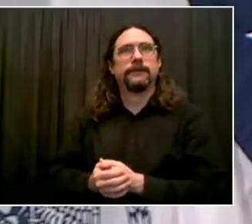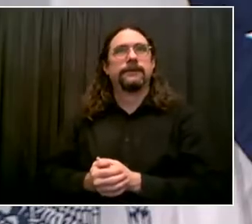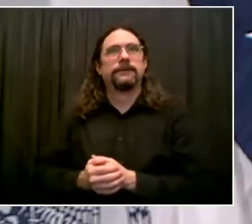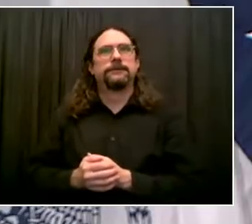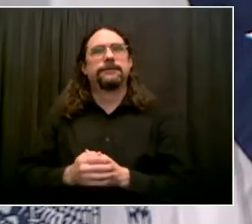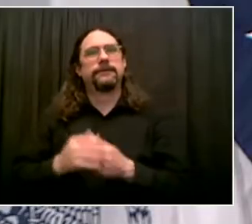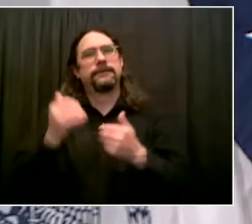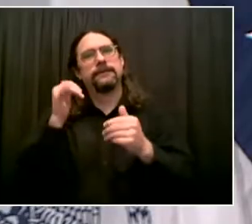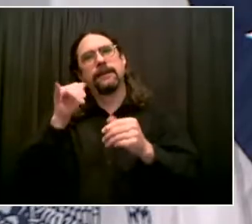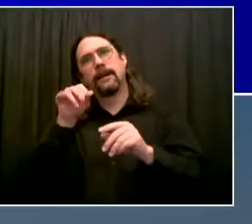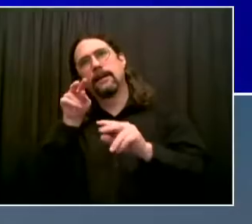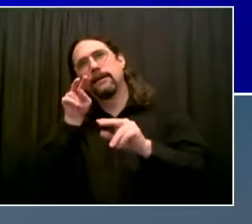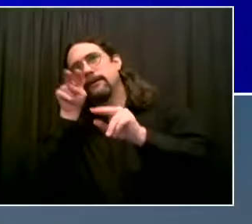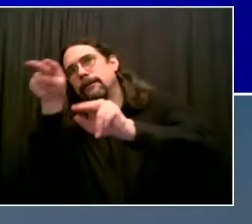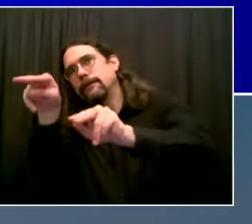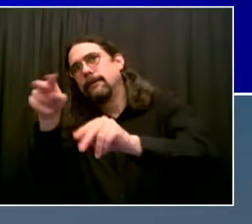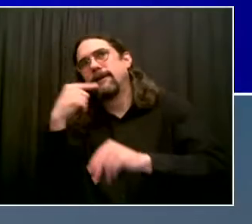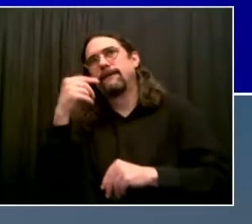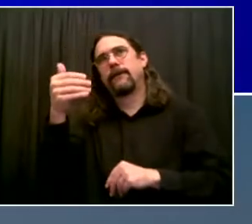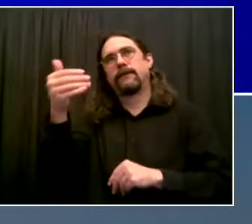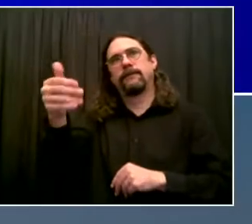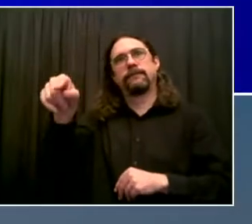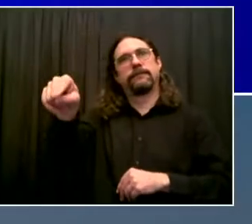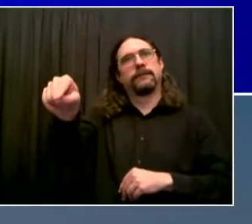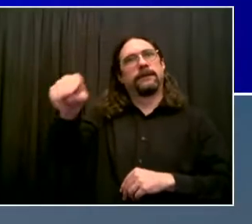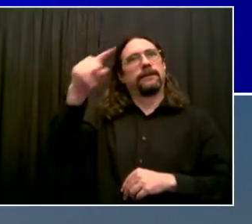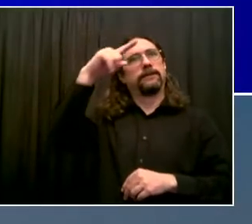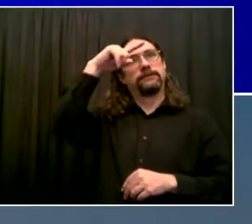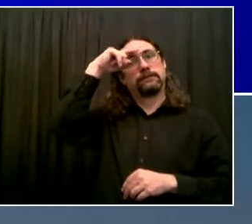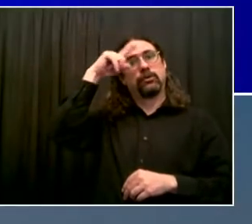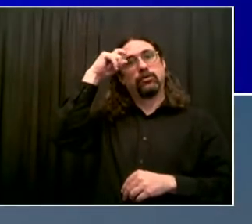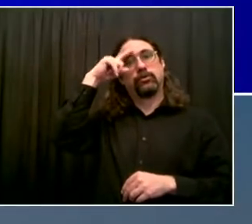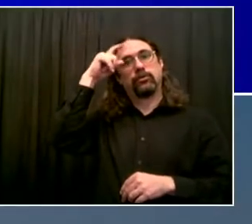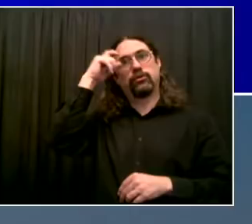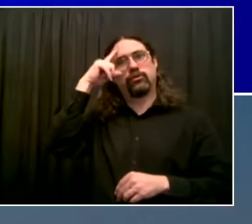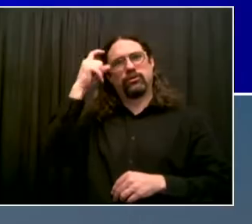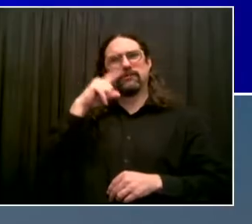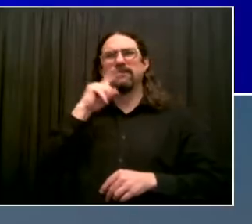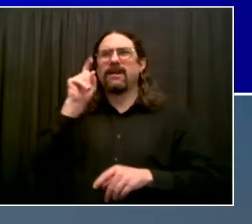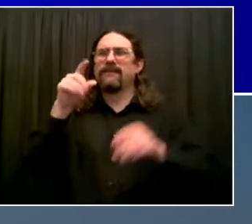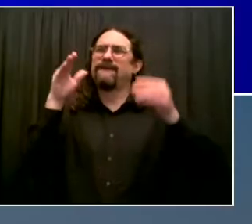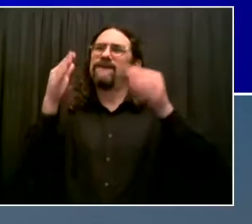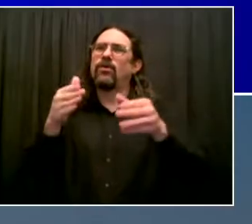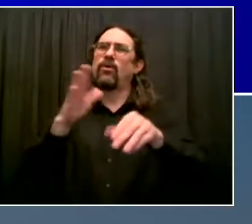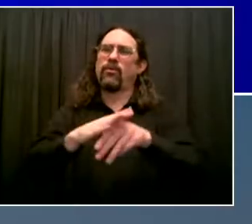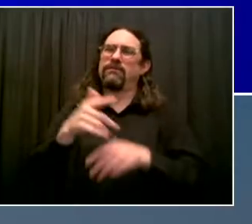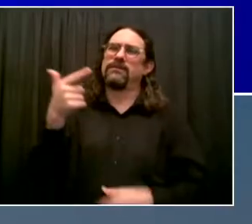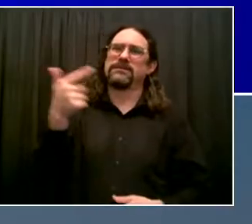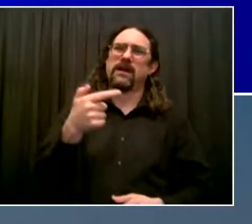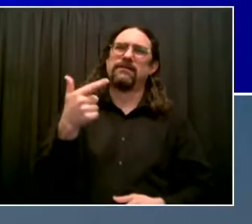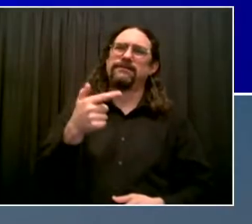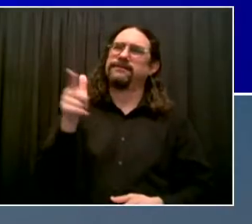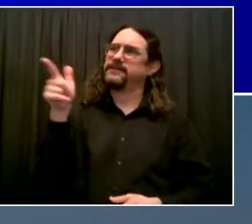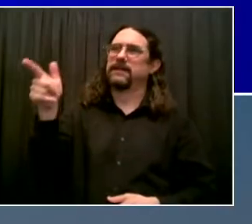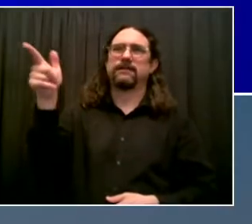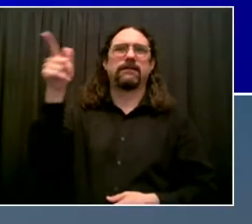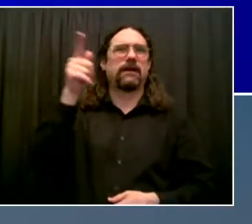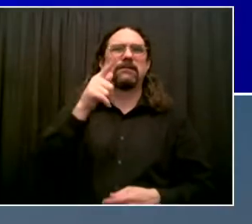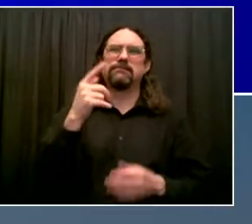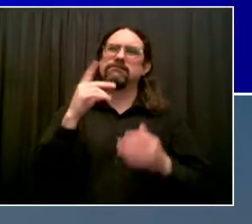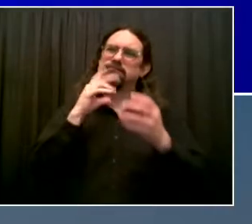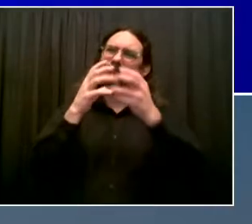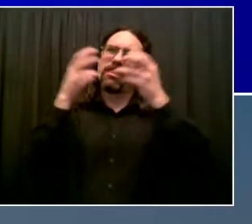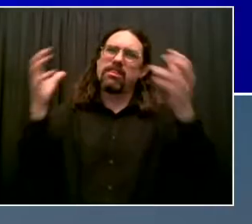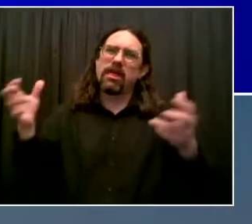SUMMER TO CREATE A SAFER SUMMER